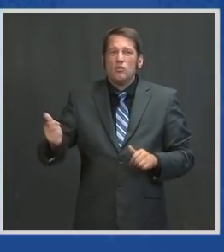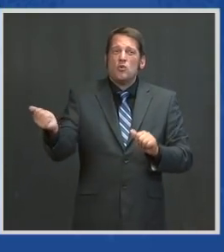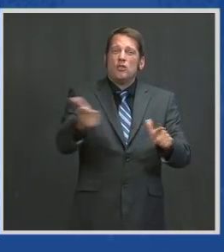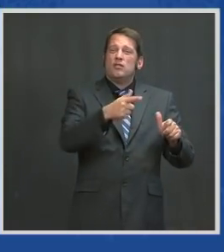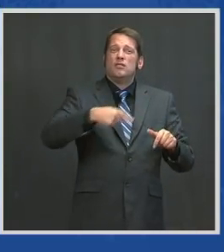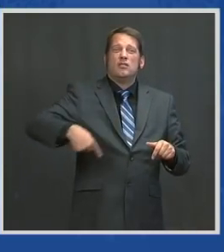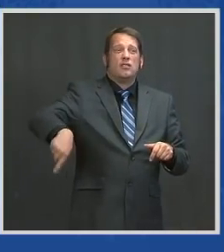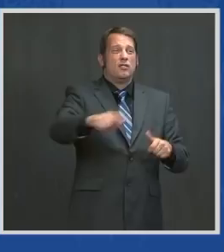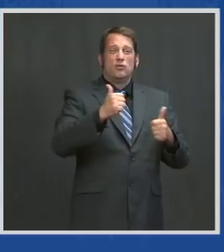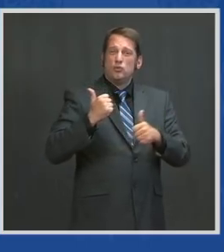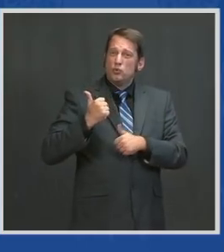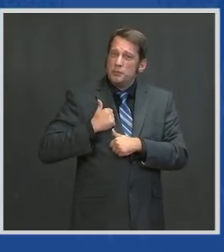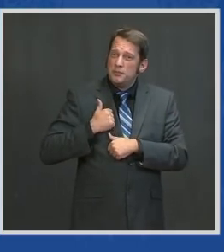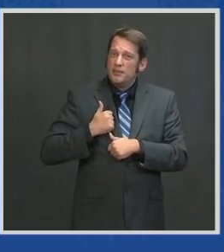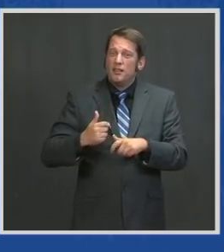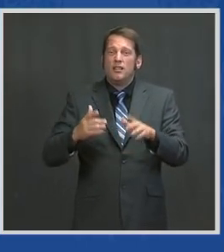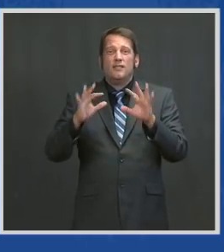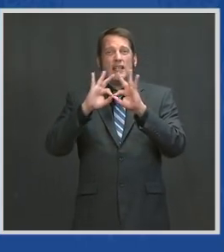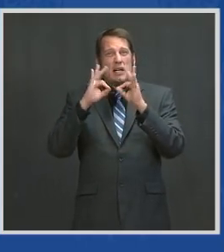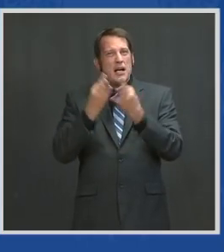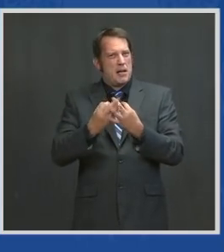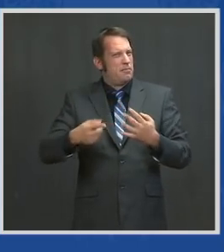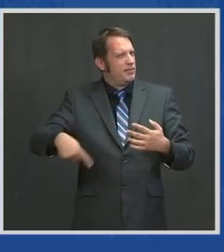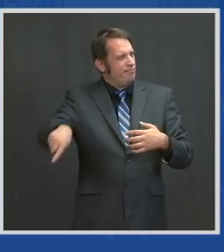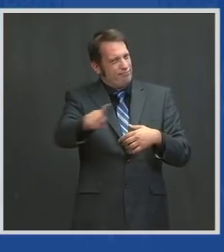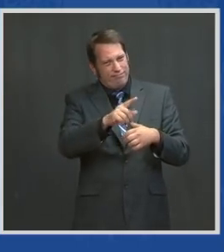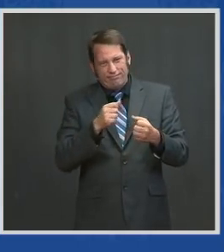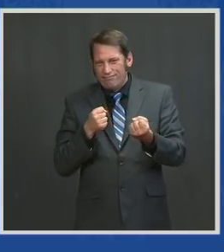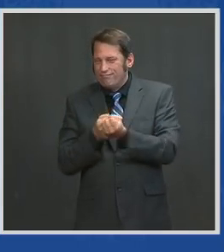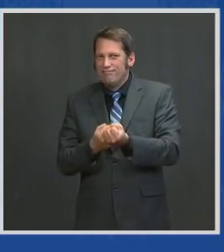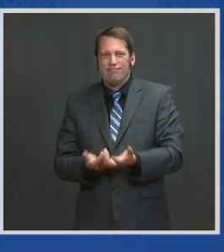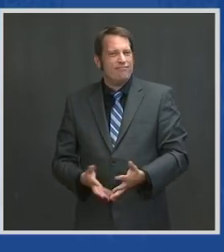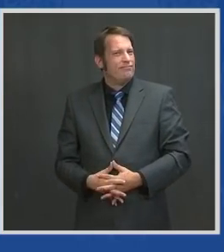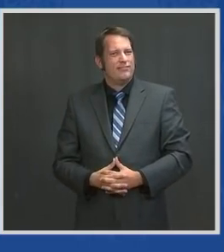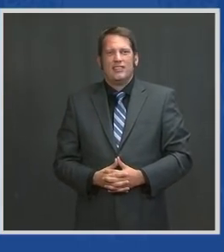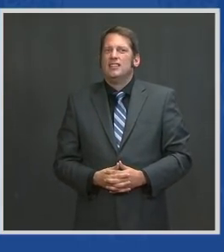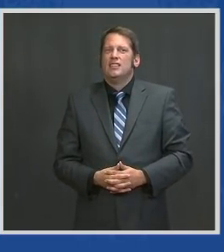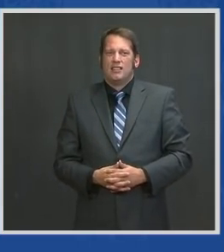And now I'm excited to welcome our next speaker,